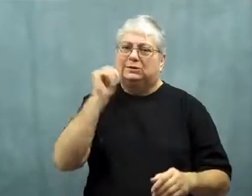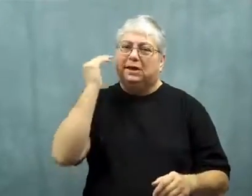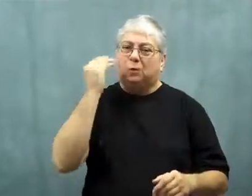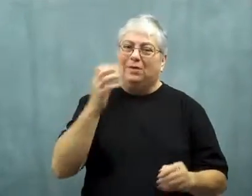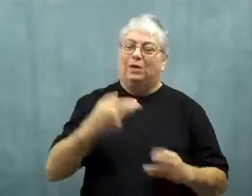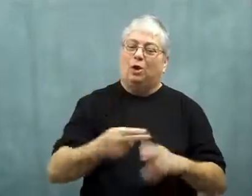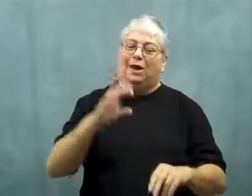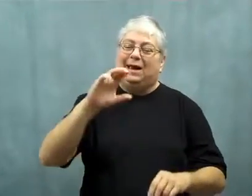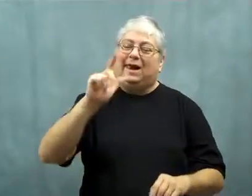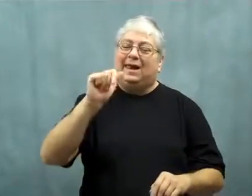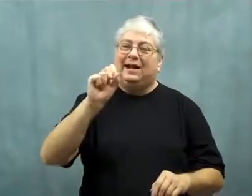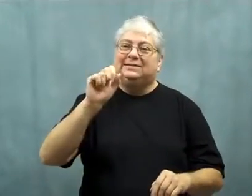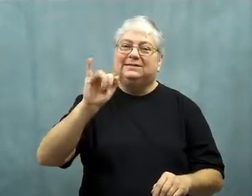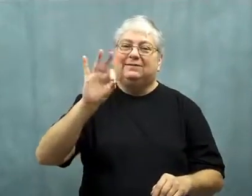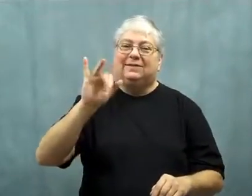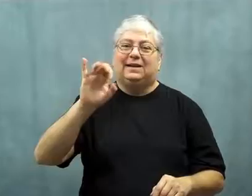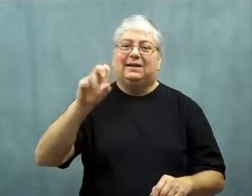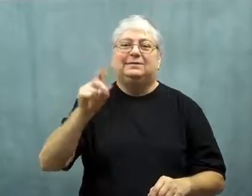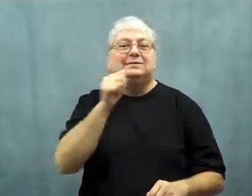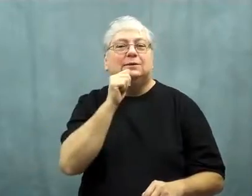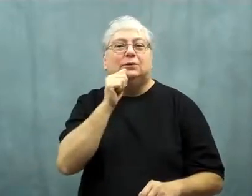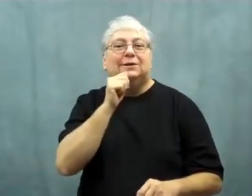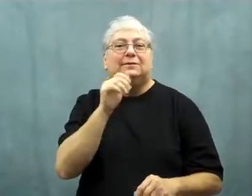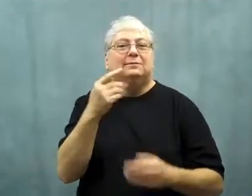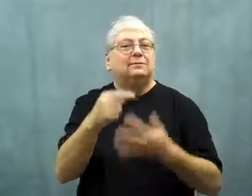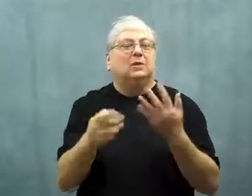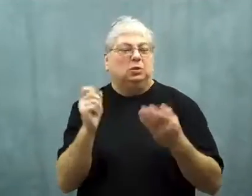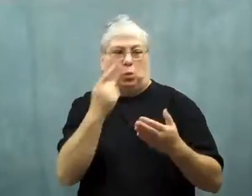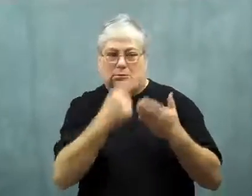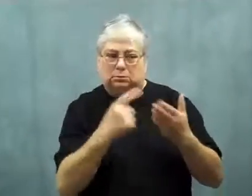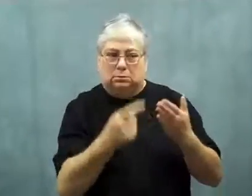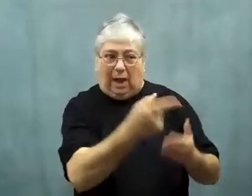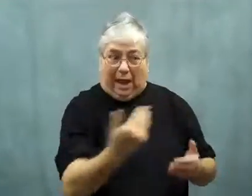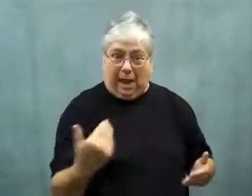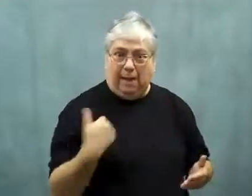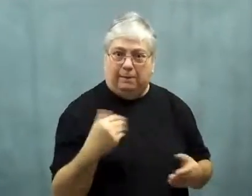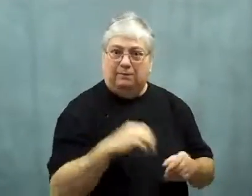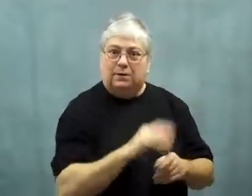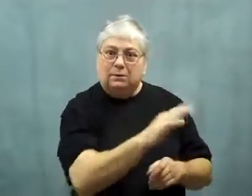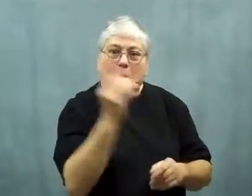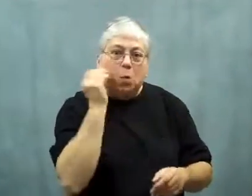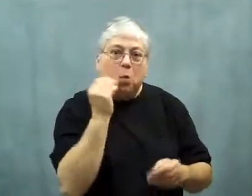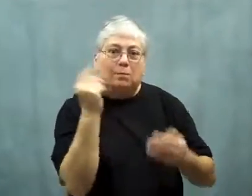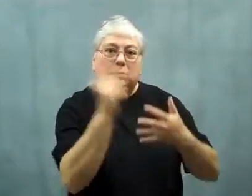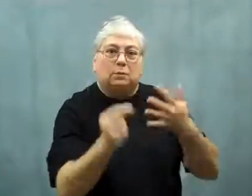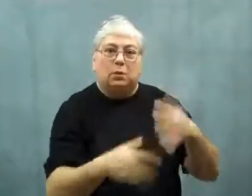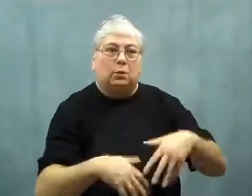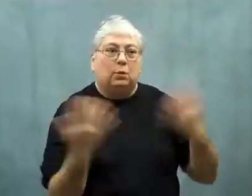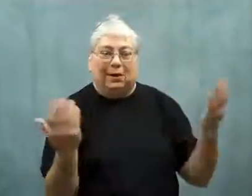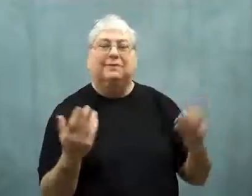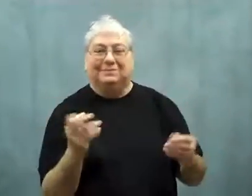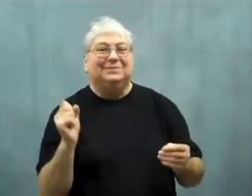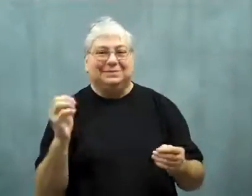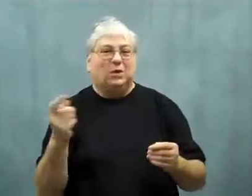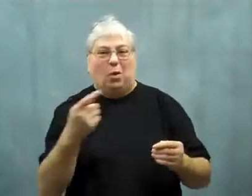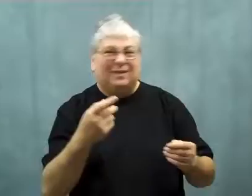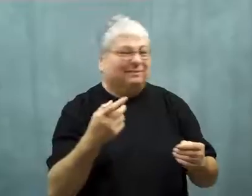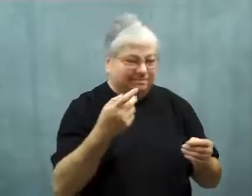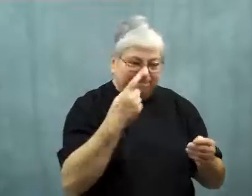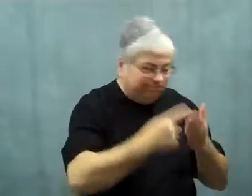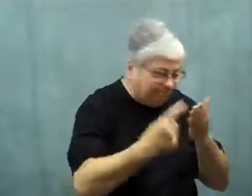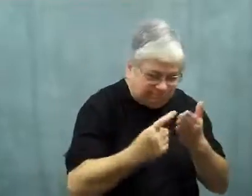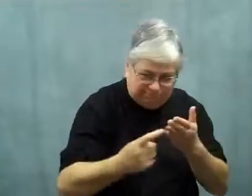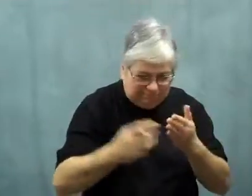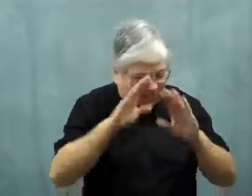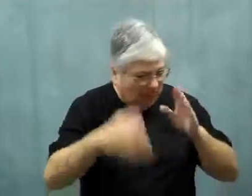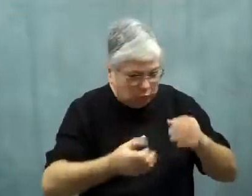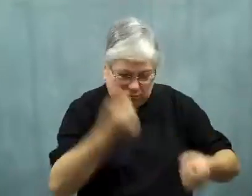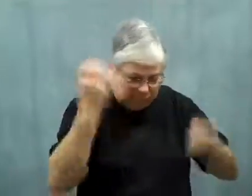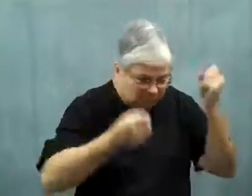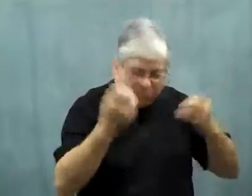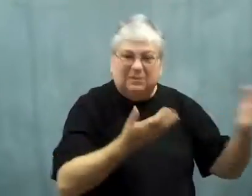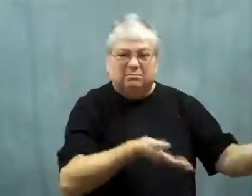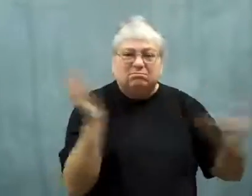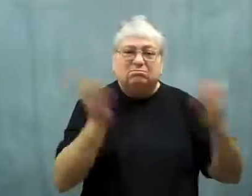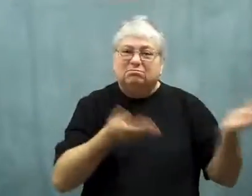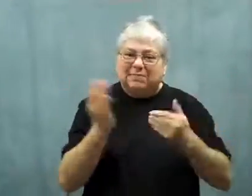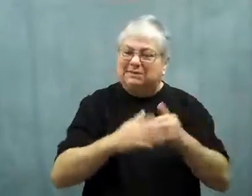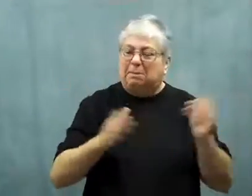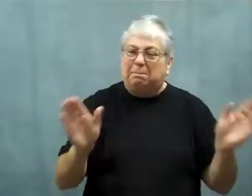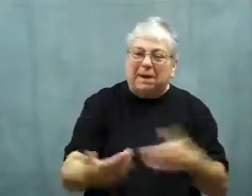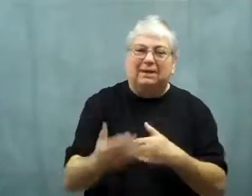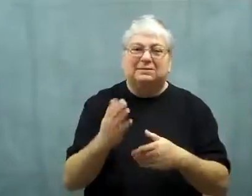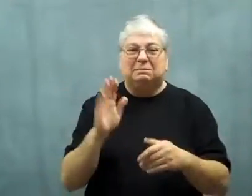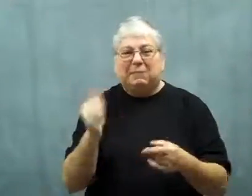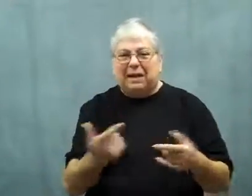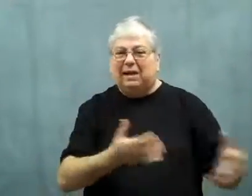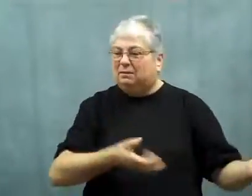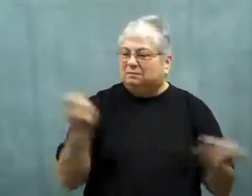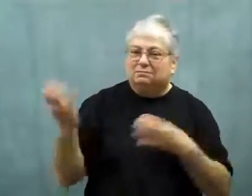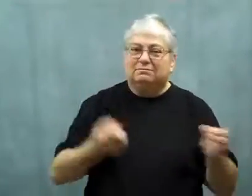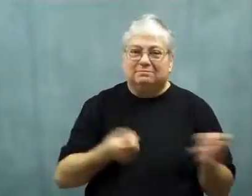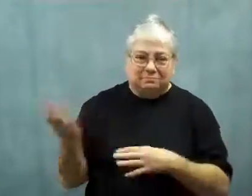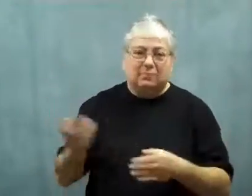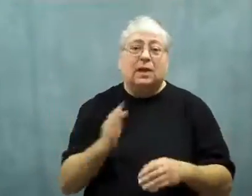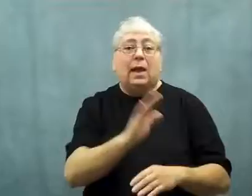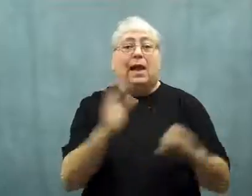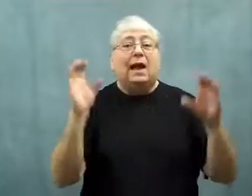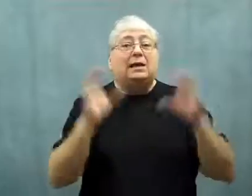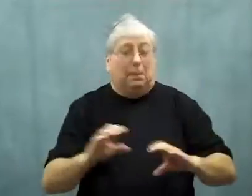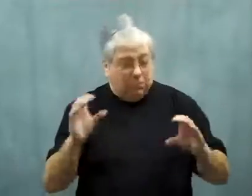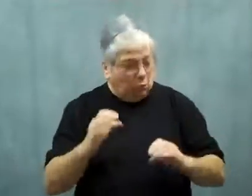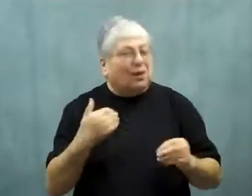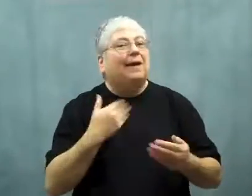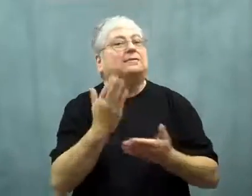she shouldn't, which was classified. Did she have this material in her home?